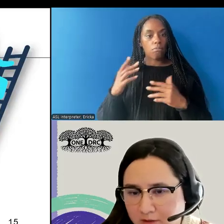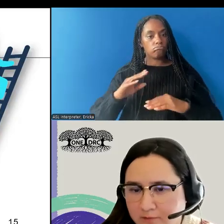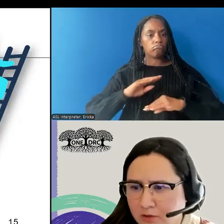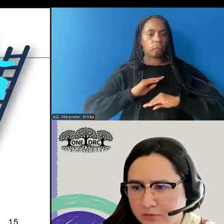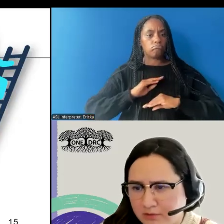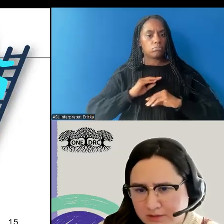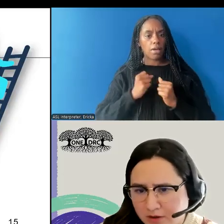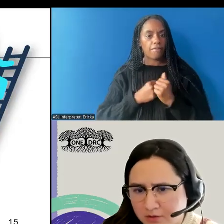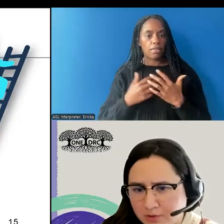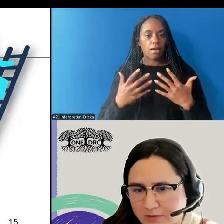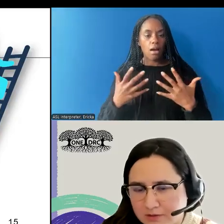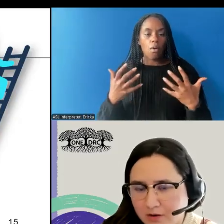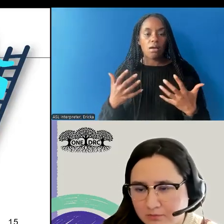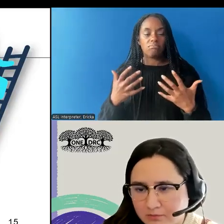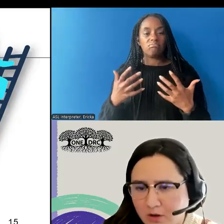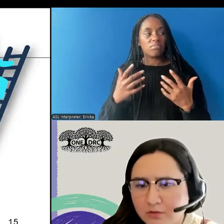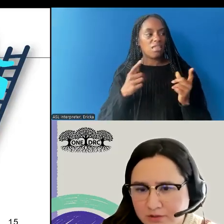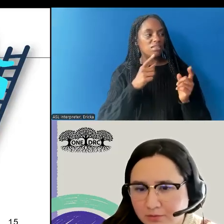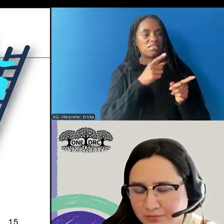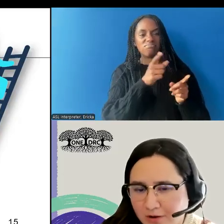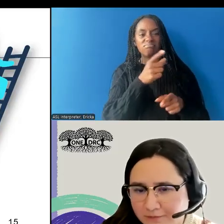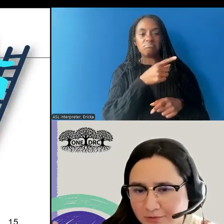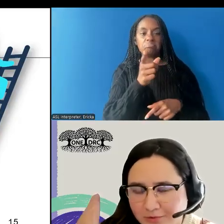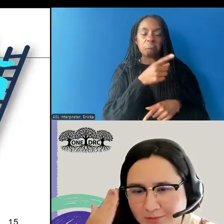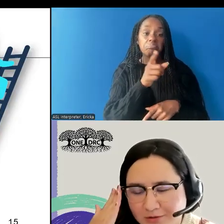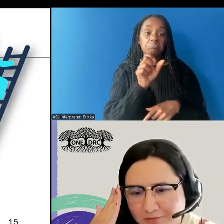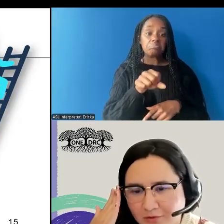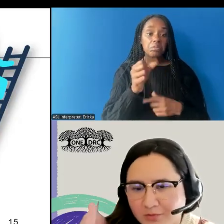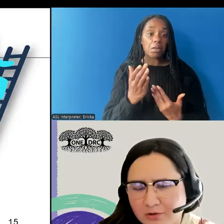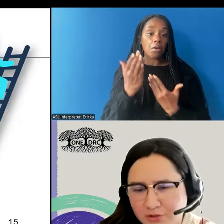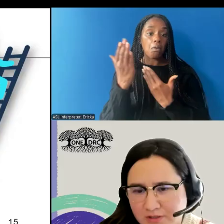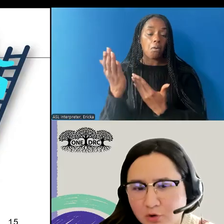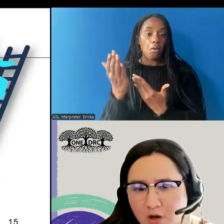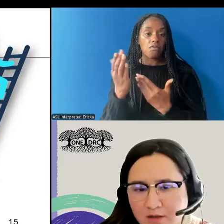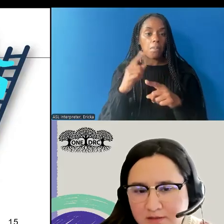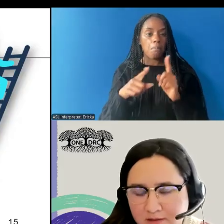even though these other ones also offer what I'm looking for. But they're just more costly.